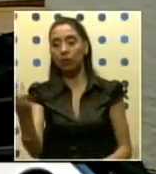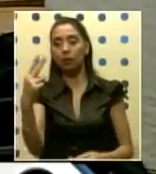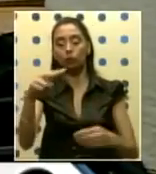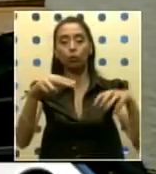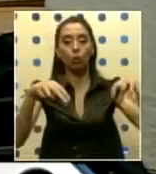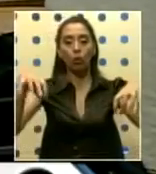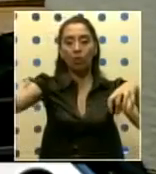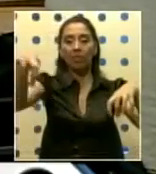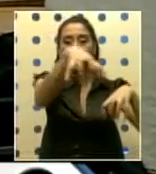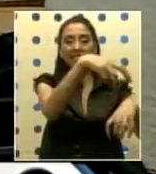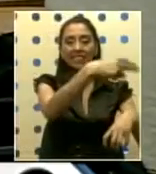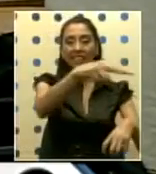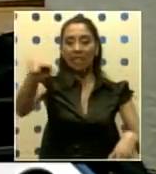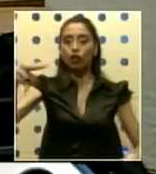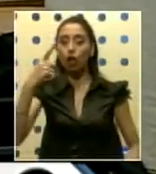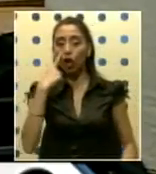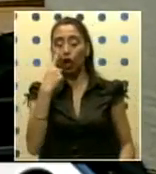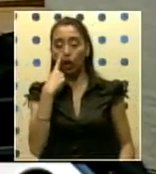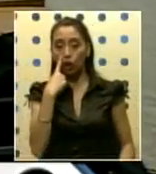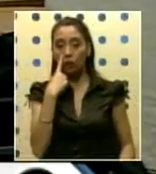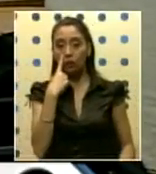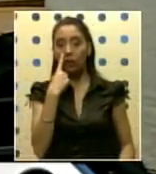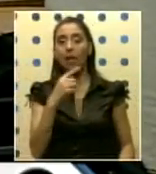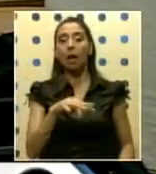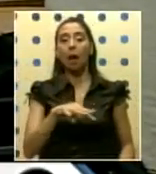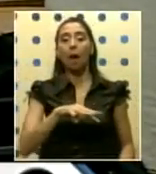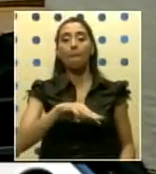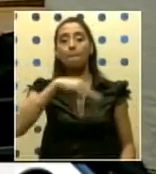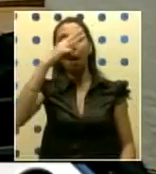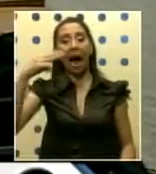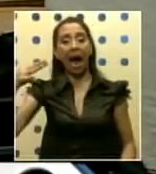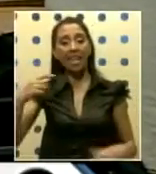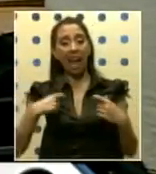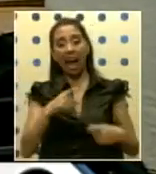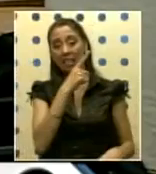in your districts, but that has affected us deeply in Magallanes,